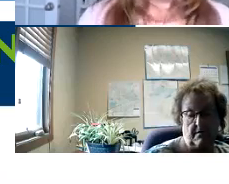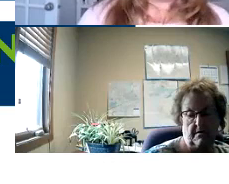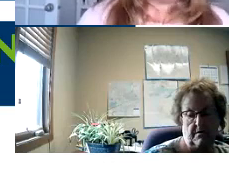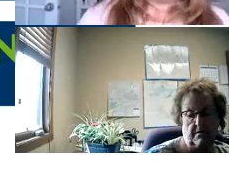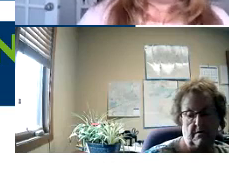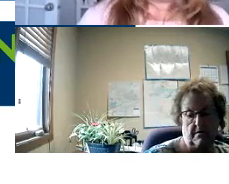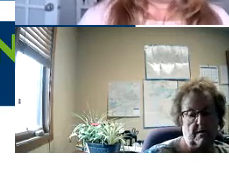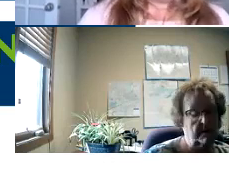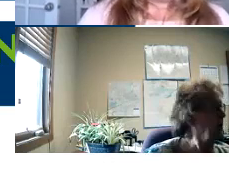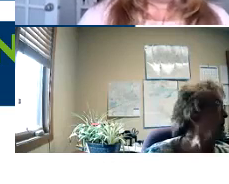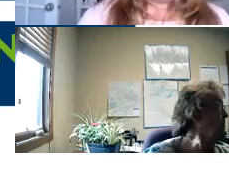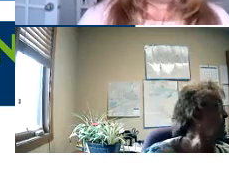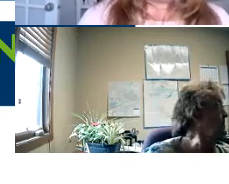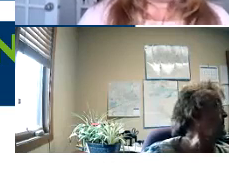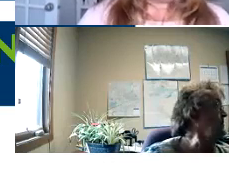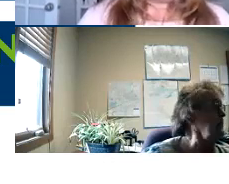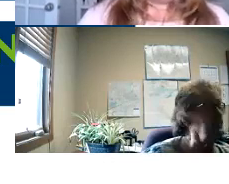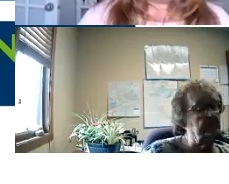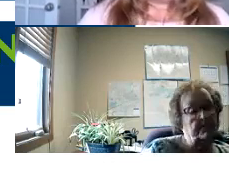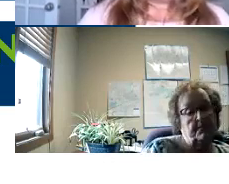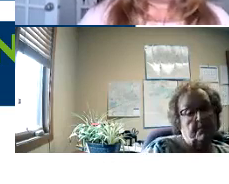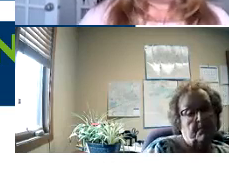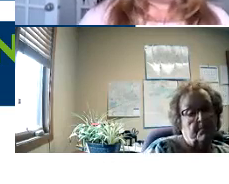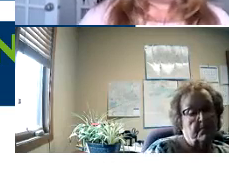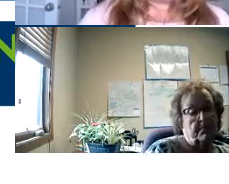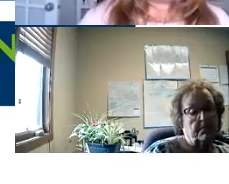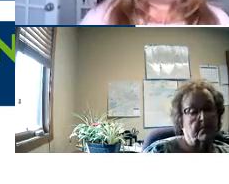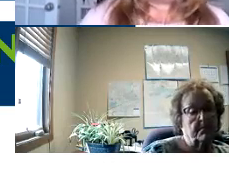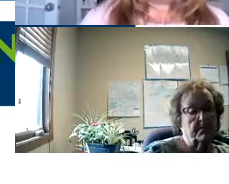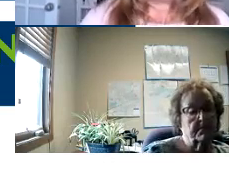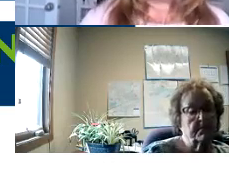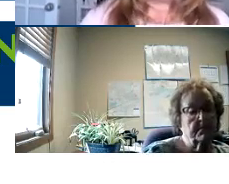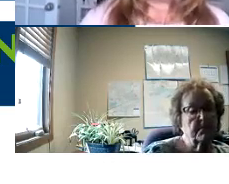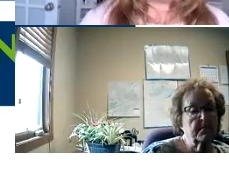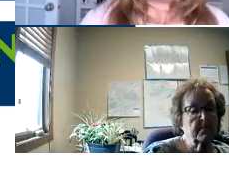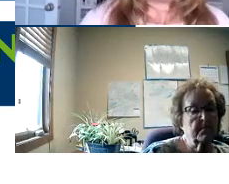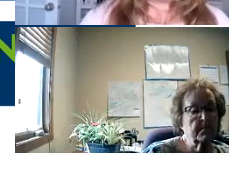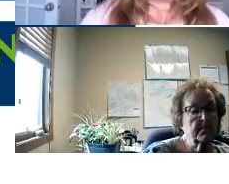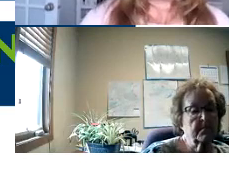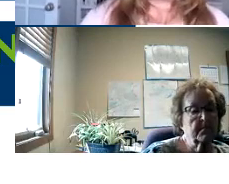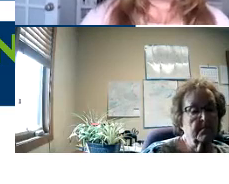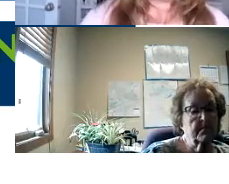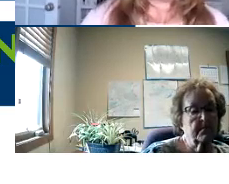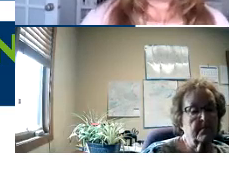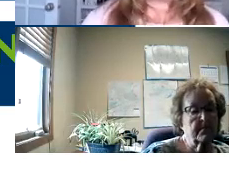Once you've kind of gathered all these pieces together, policies and procedures, organizational chart information about who's